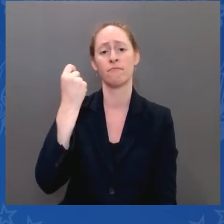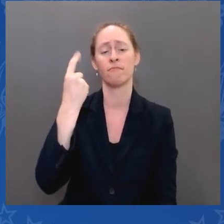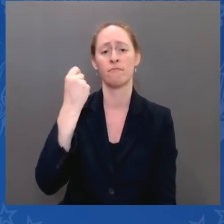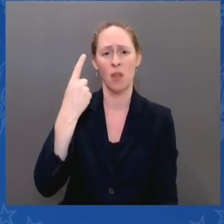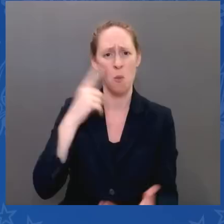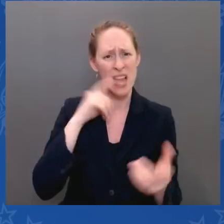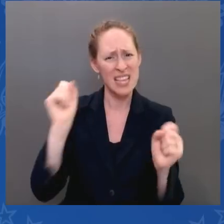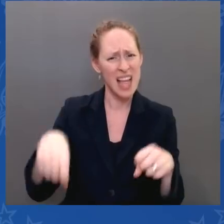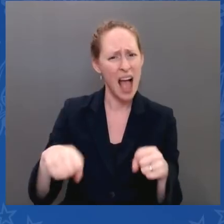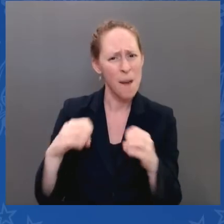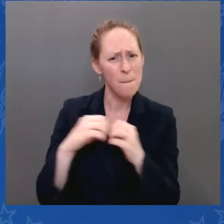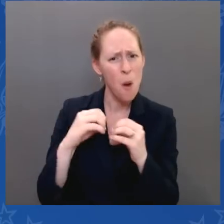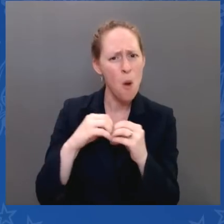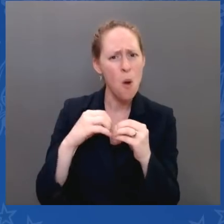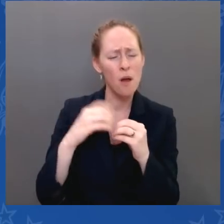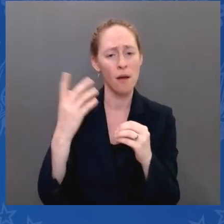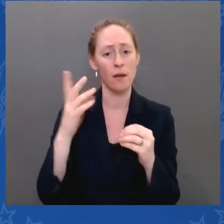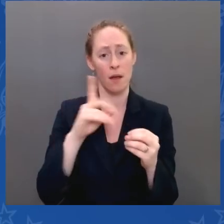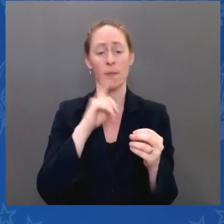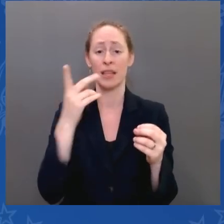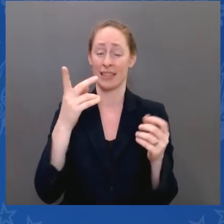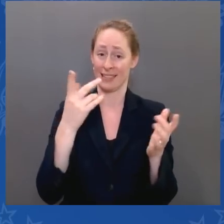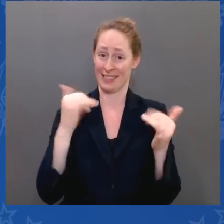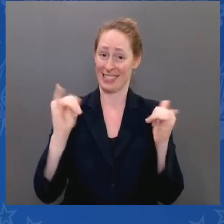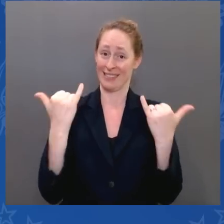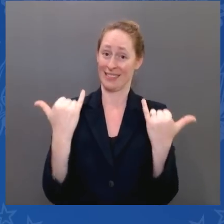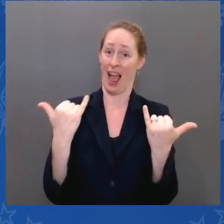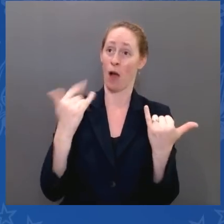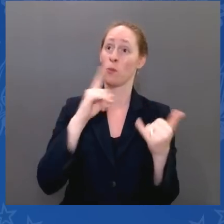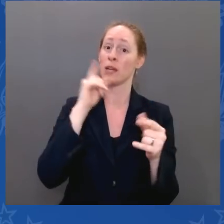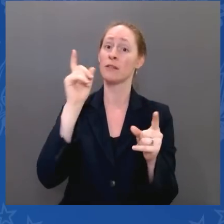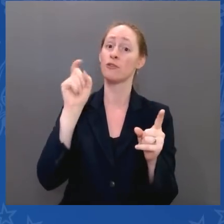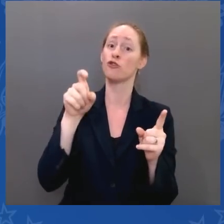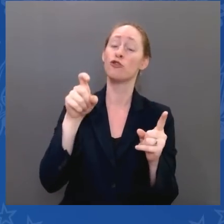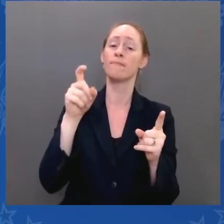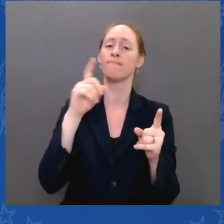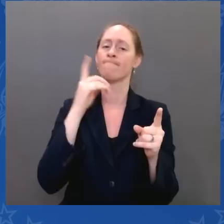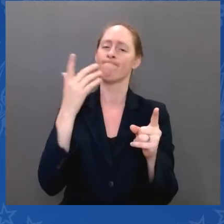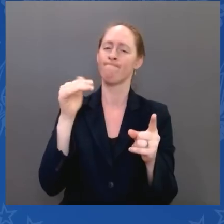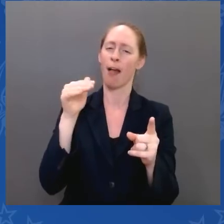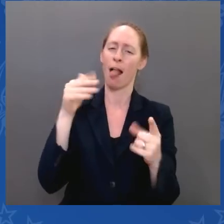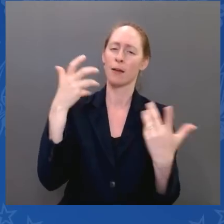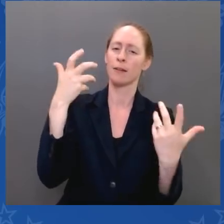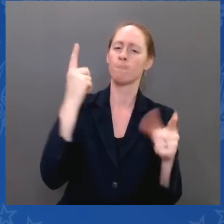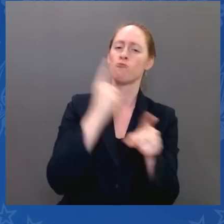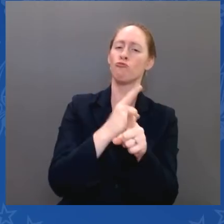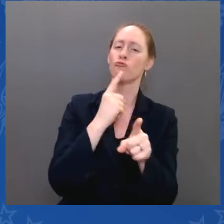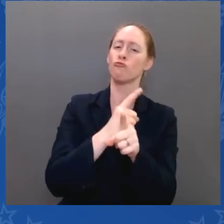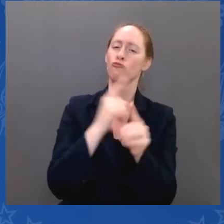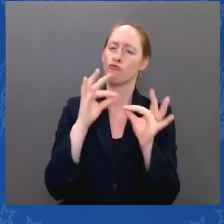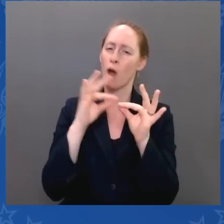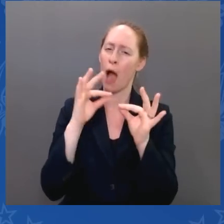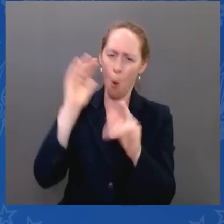What that means is we expect gas prices at the pump to continue to come down. If the historical relationship between oil and gas prices